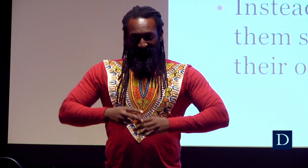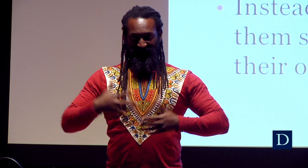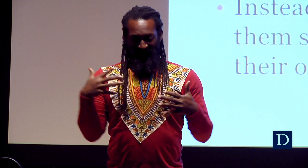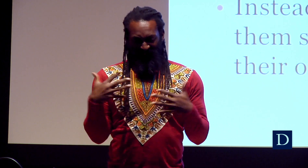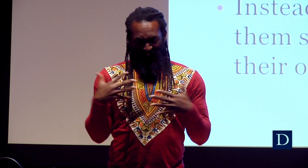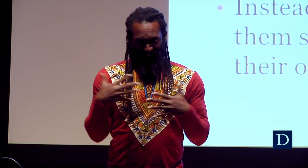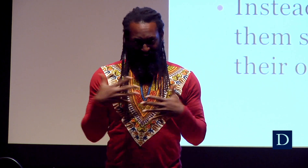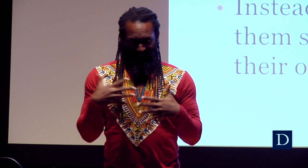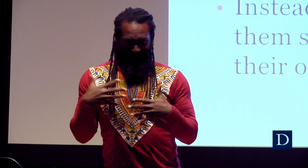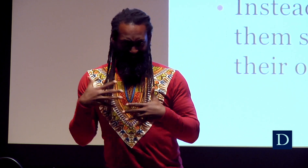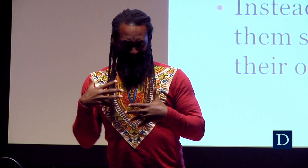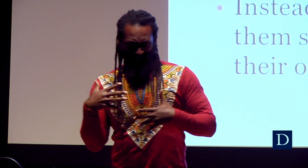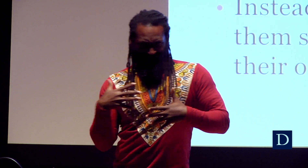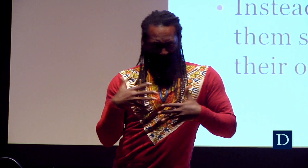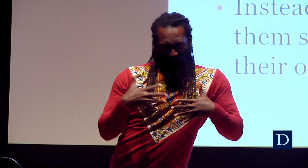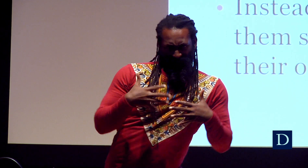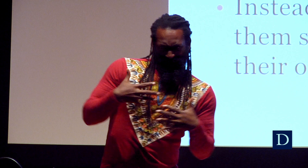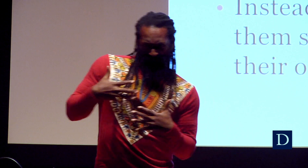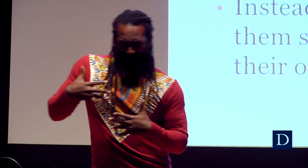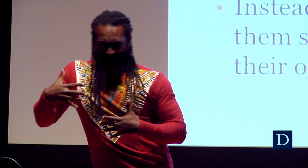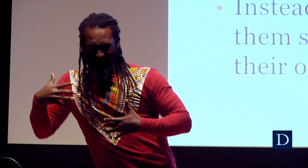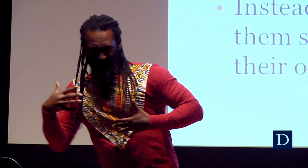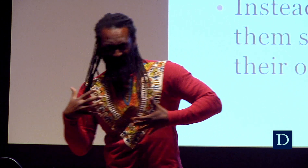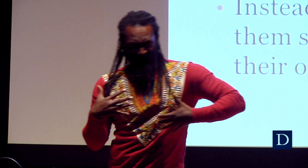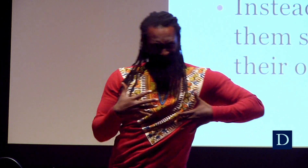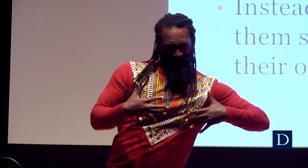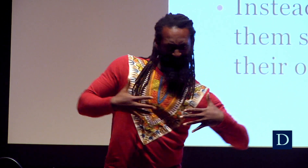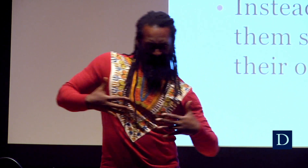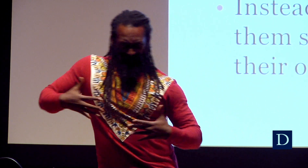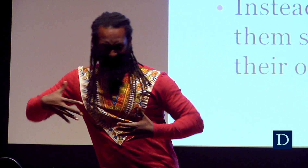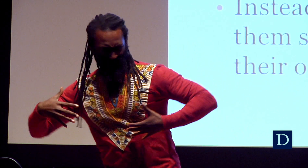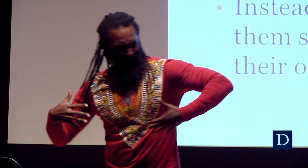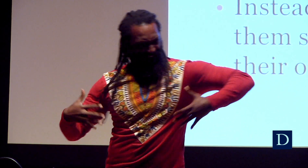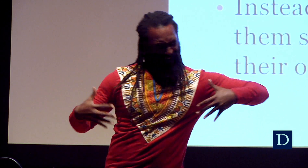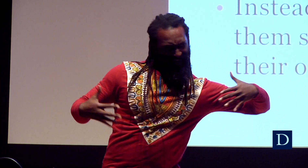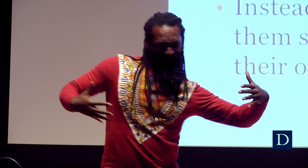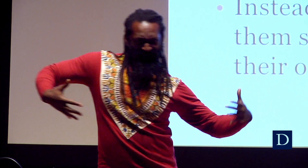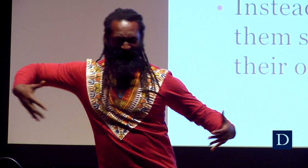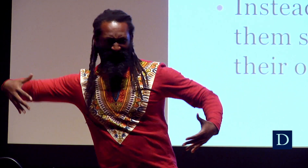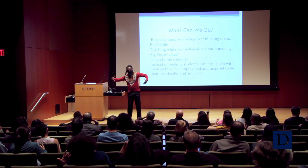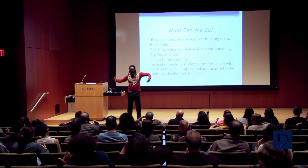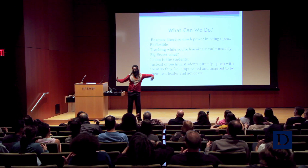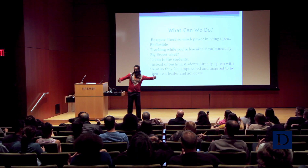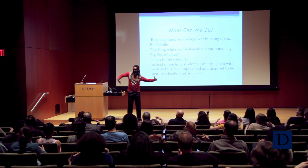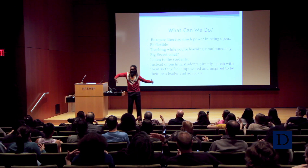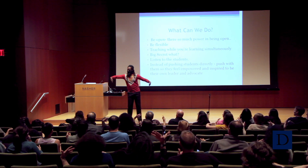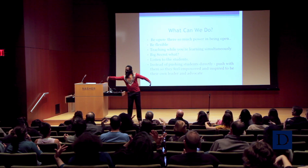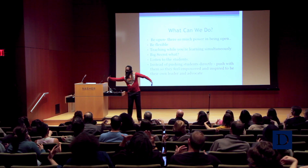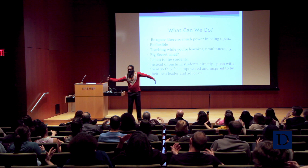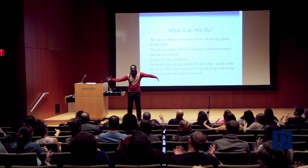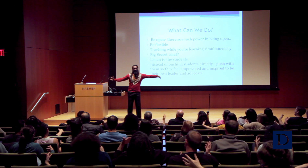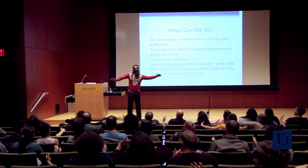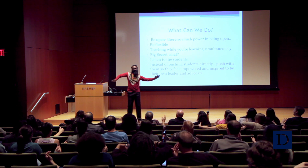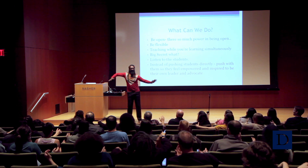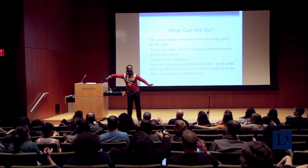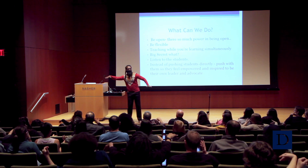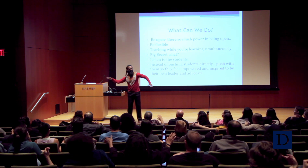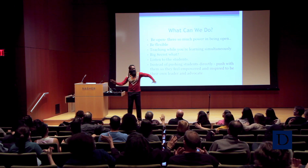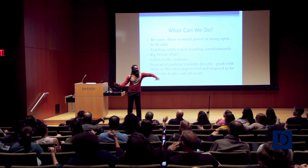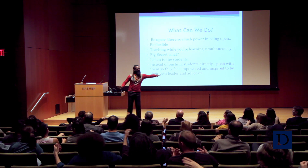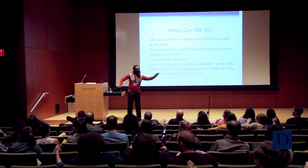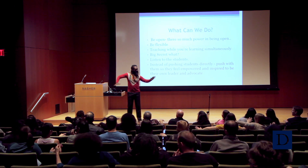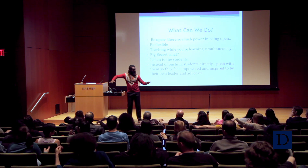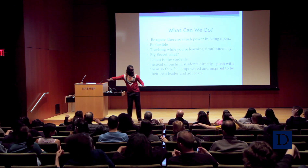So this is the sign for fear. So I’m going to move it around, we’re going to loosen it up, we’re going to move it out, right?